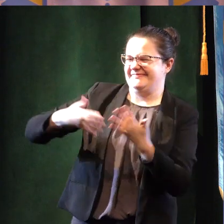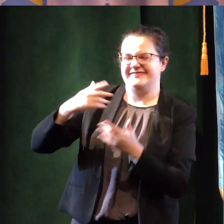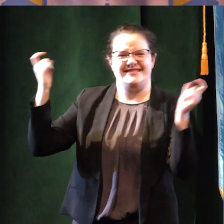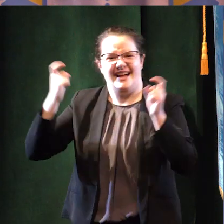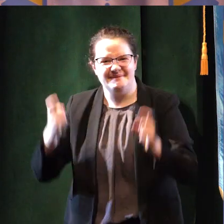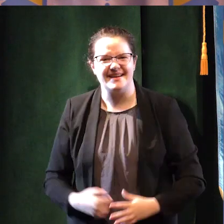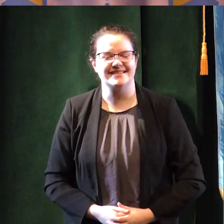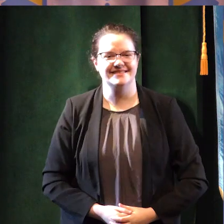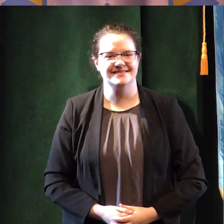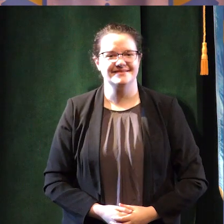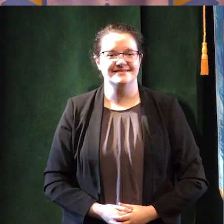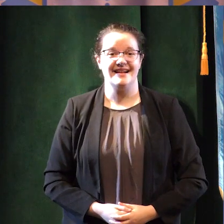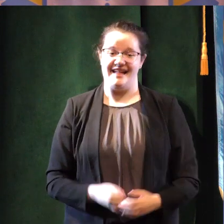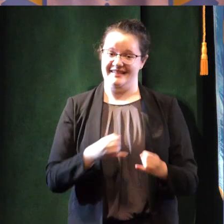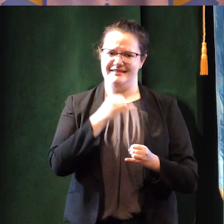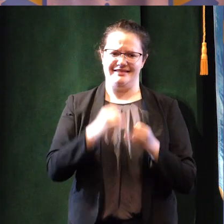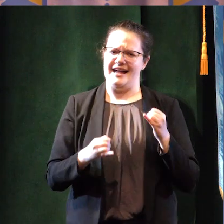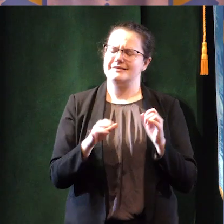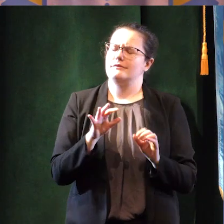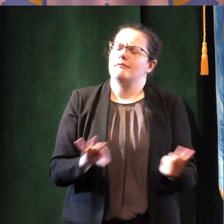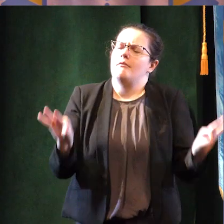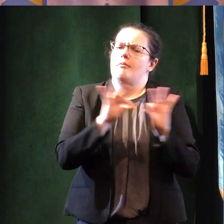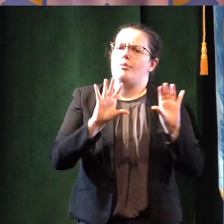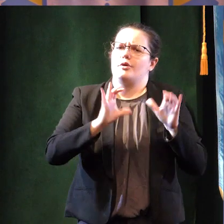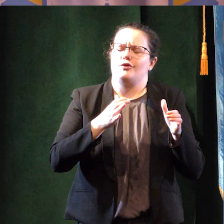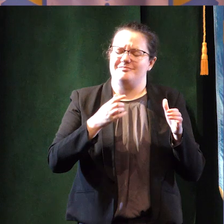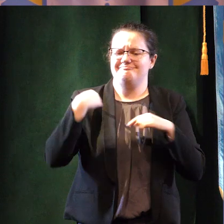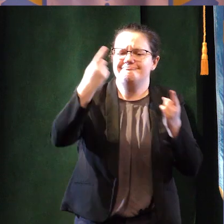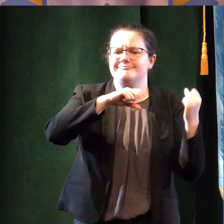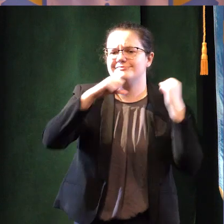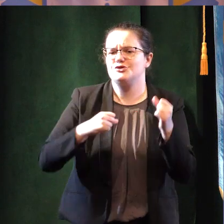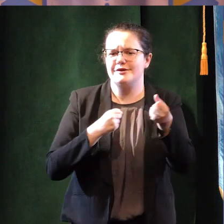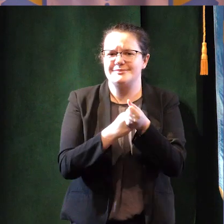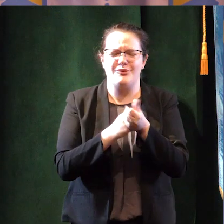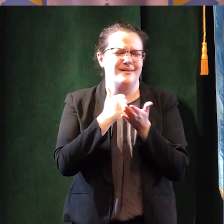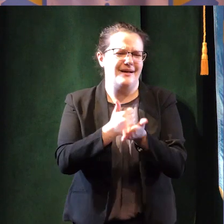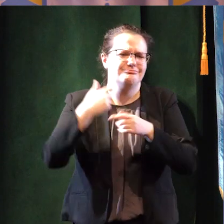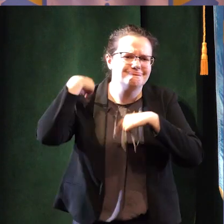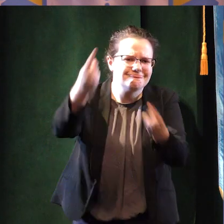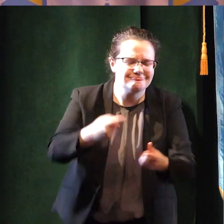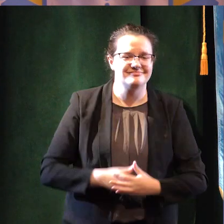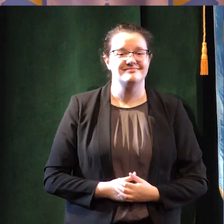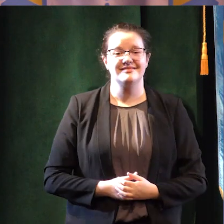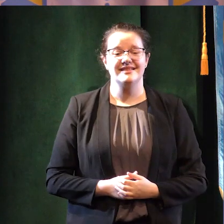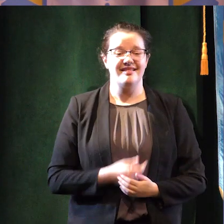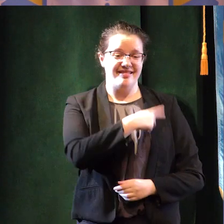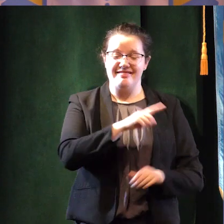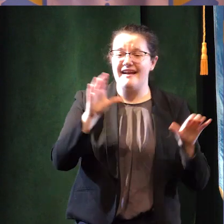finally there is an essential group of strong supporters who helped you along your way they've encouraged you to do your best